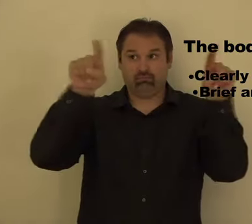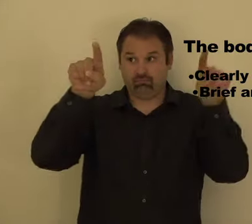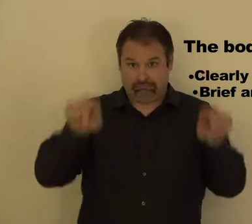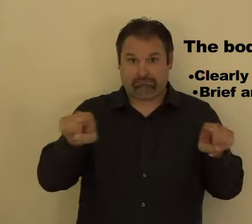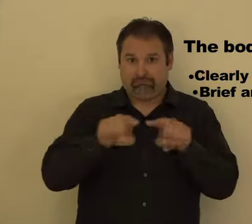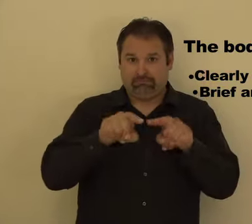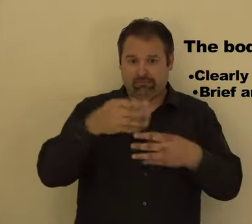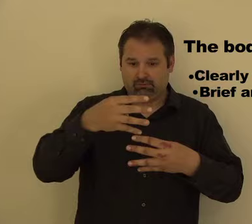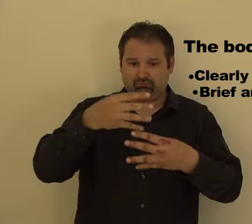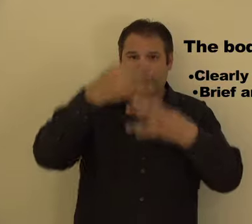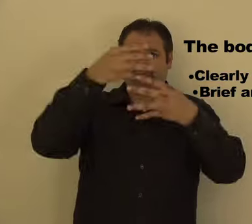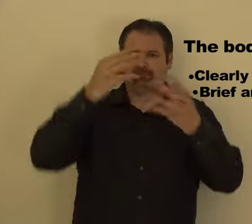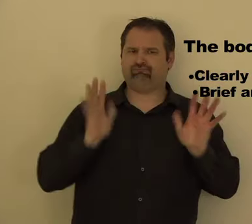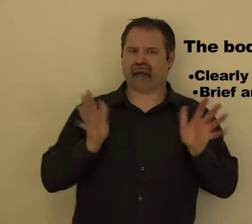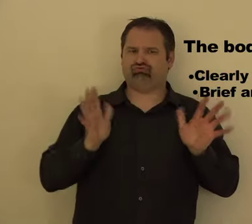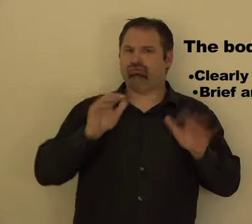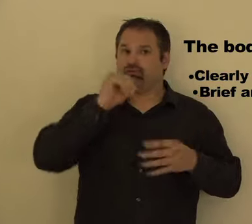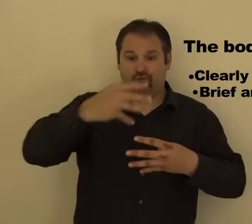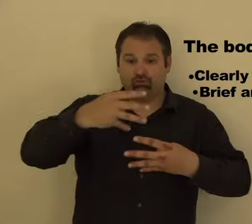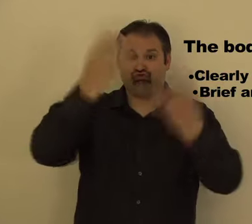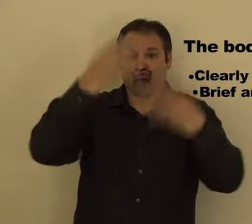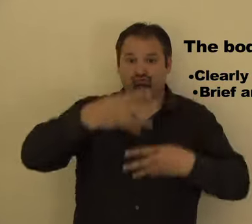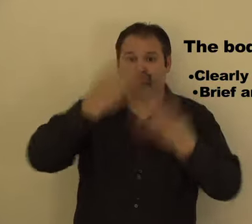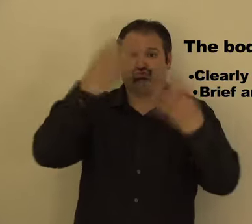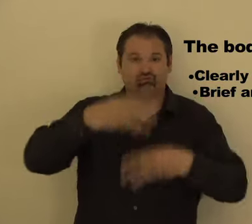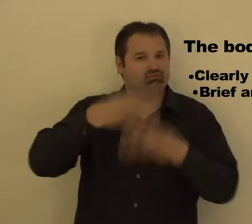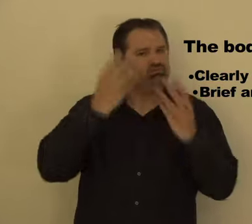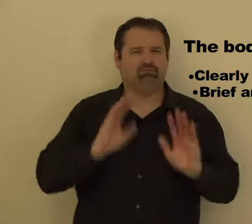Make sure you make your point as quickly as possible.